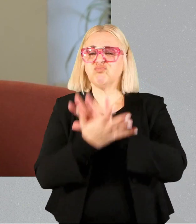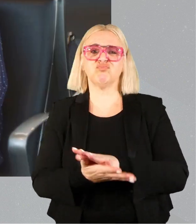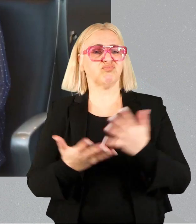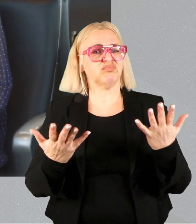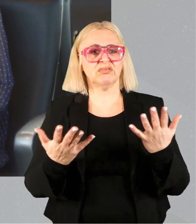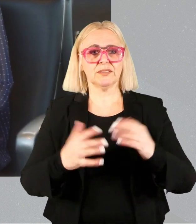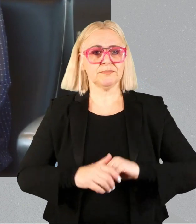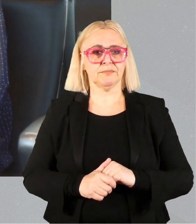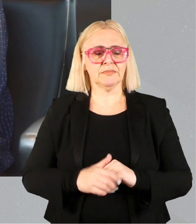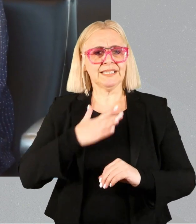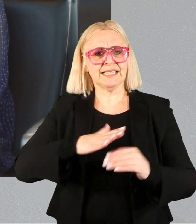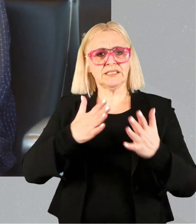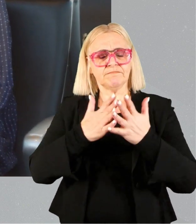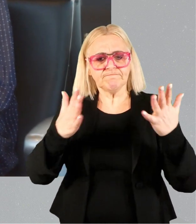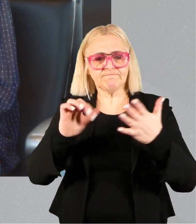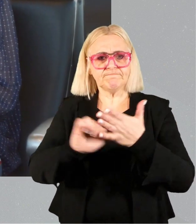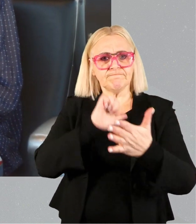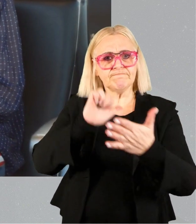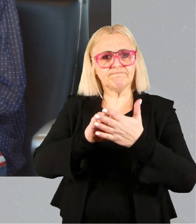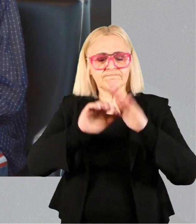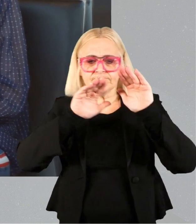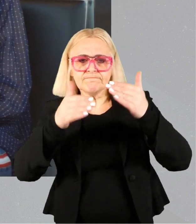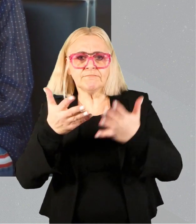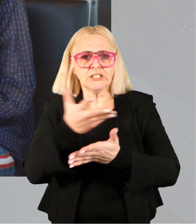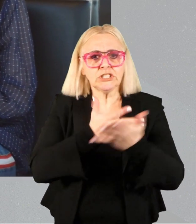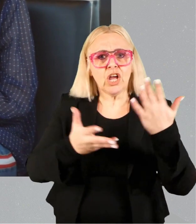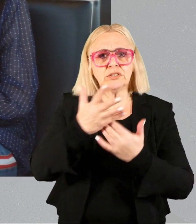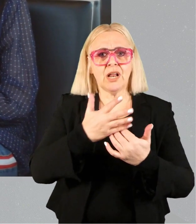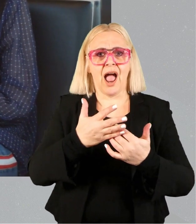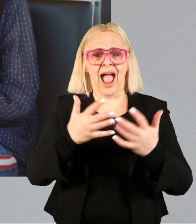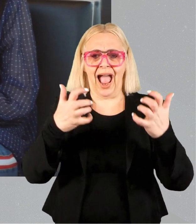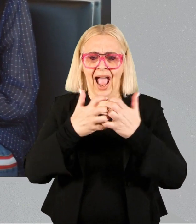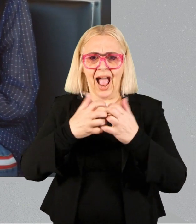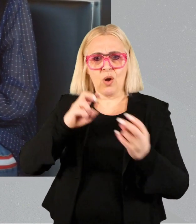A serious conversation needs to happen. You know, how will we reduce wait times?